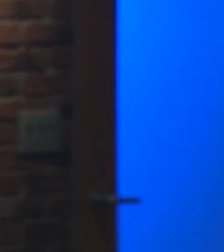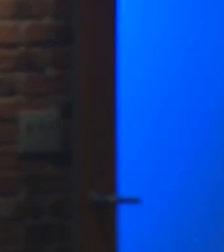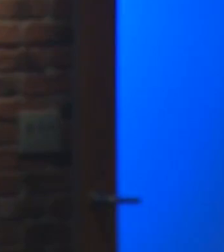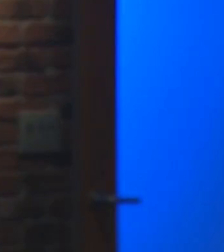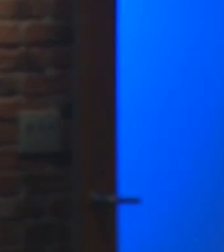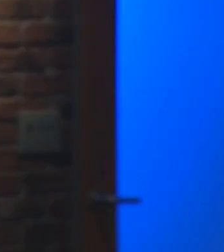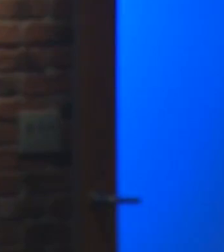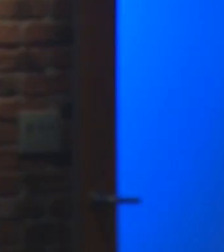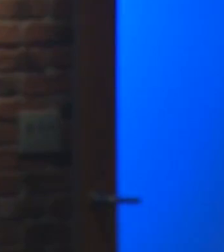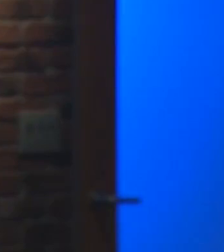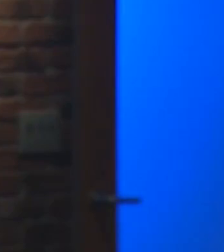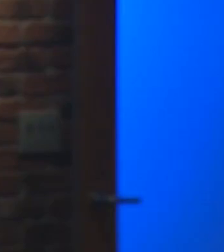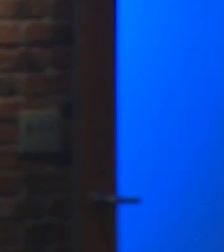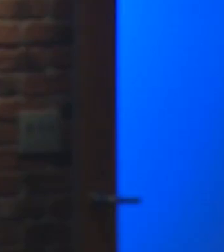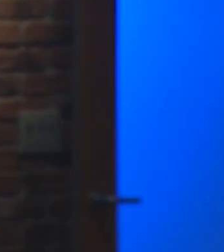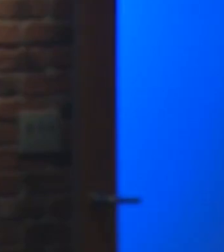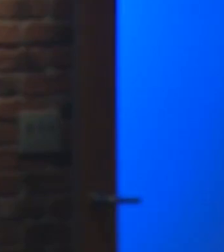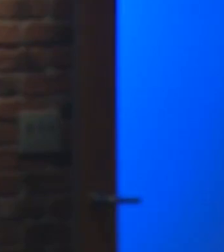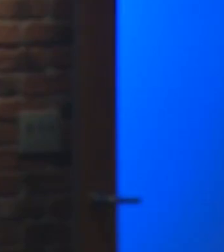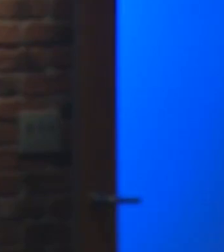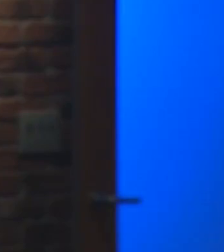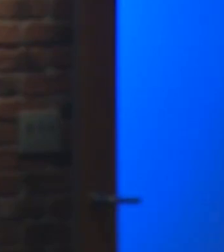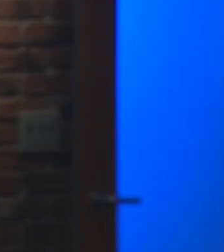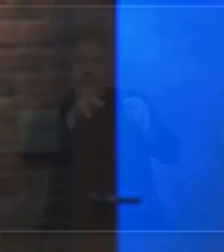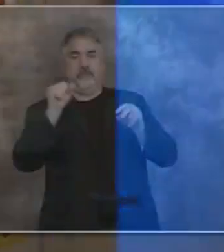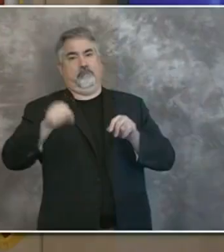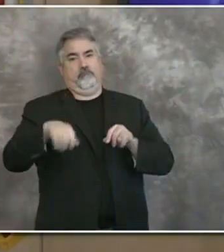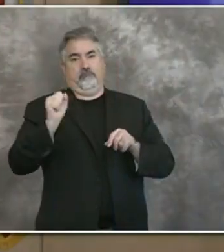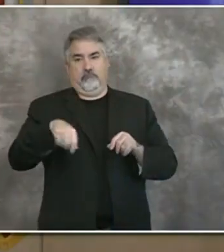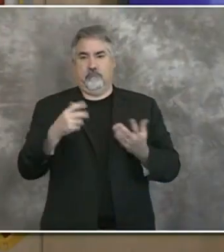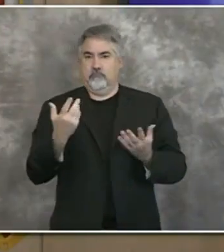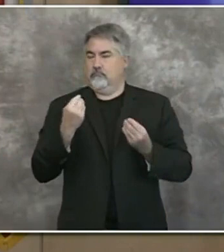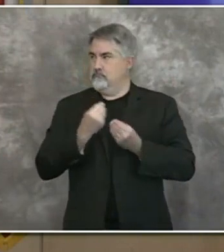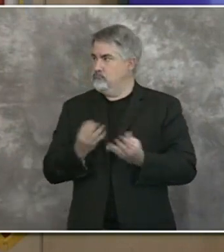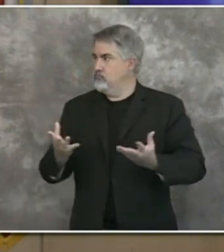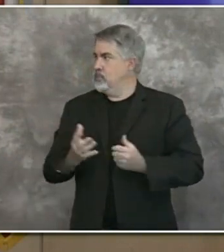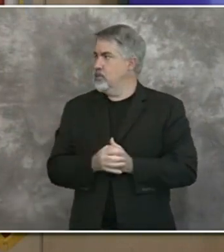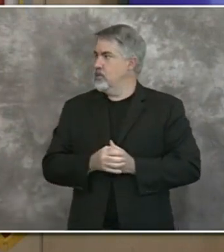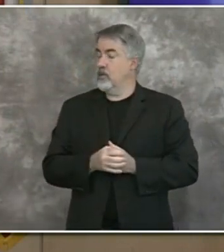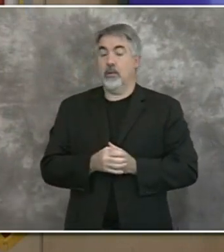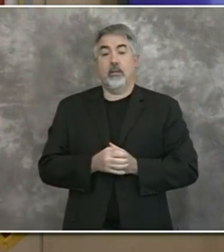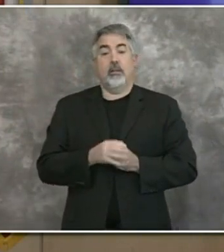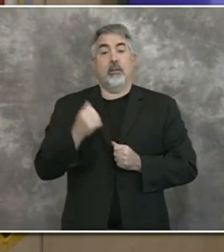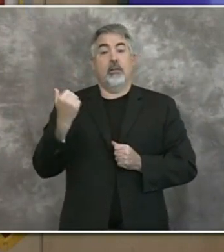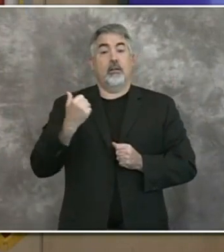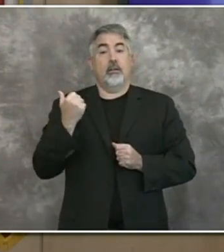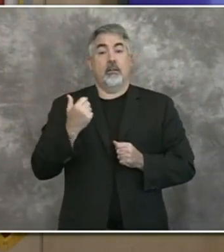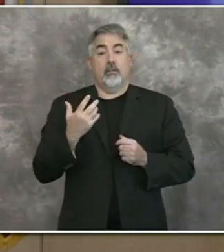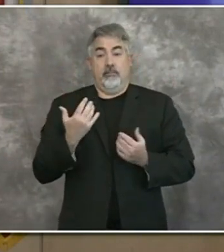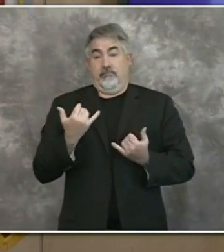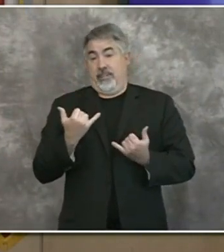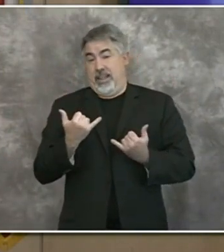FOX 5 NEWS SPECIAL REPORT. GOOD WEDNESDAY AFTERNOON EVERYONE, I'M MARIA ARCEGA DUNN THIS IS A FOX 5 NEWS SPECIAL REPORT, HAPPENING RIGHT NOW SAN DIEGO COUNTY